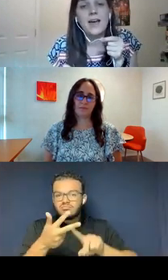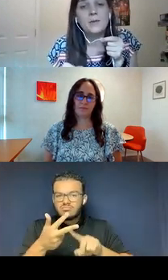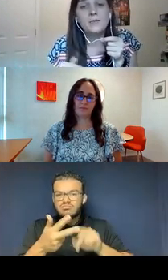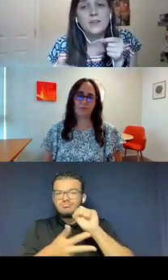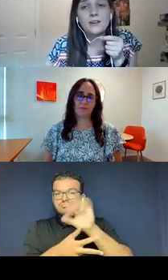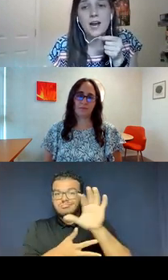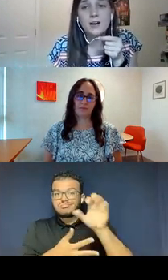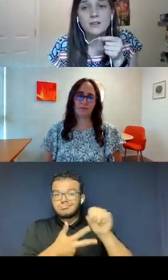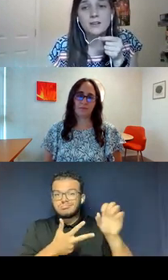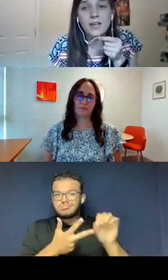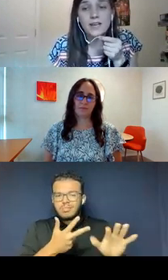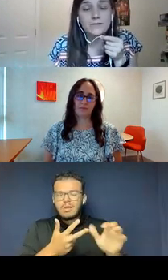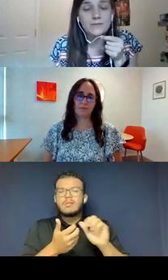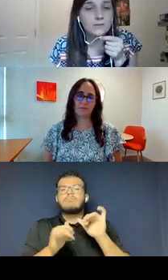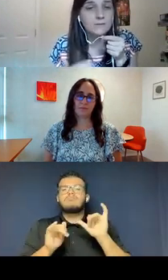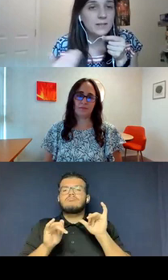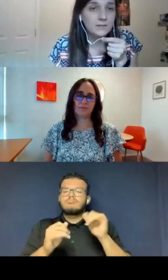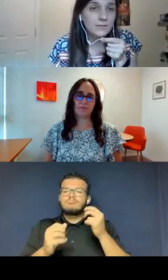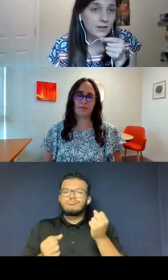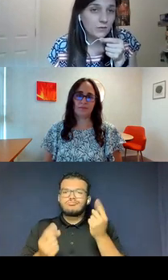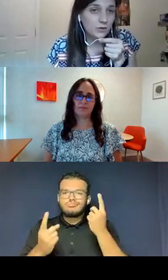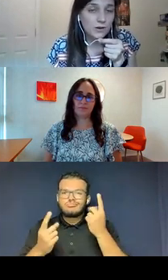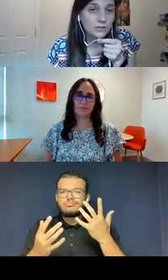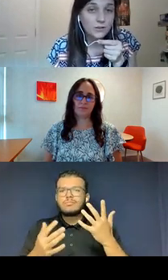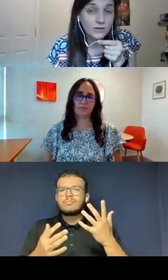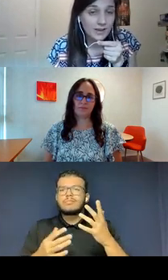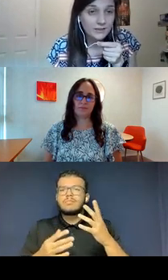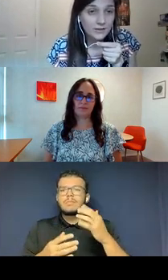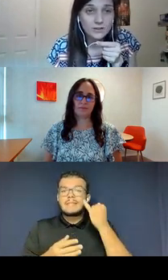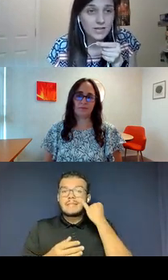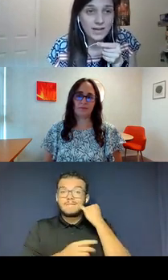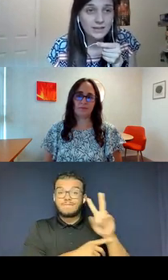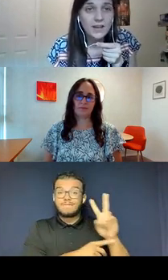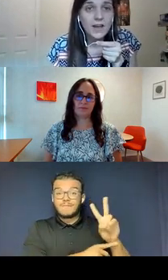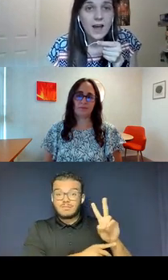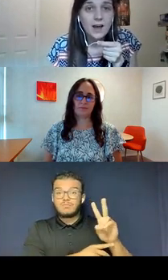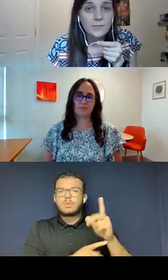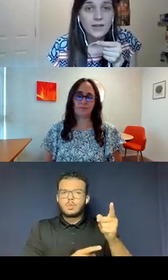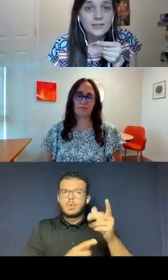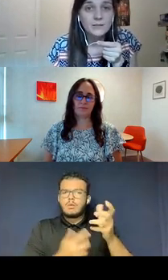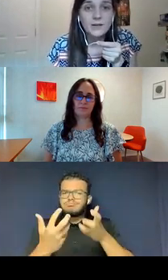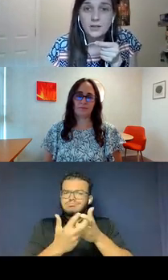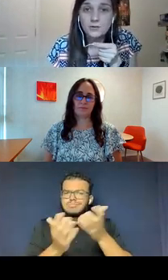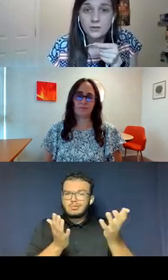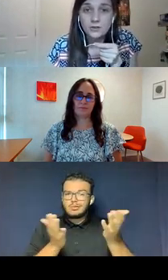to help you figure out if the victim that you're serving, your client, is somebody who should